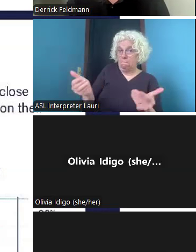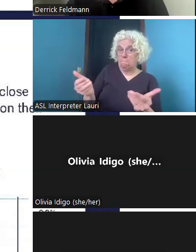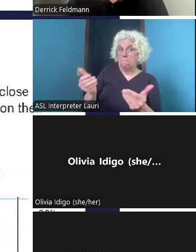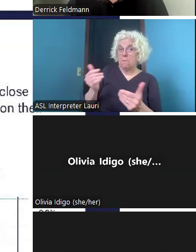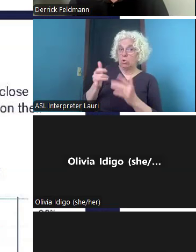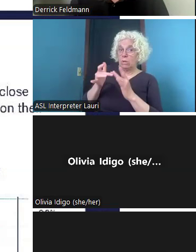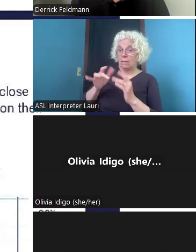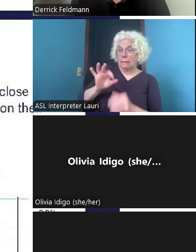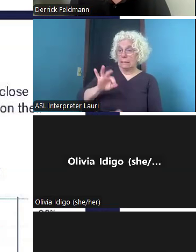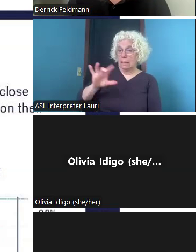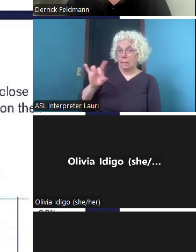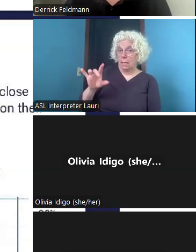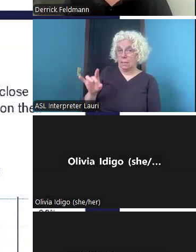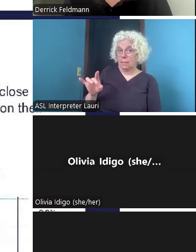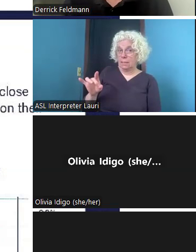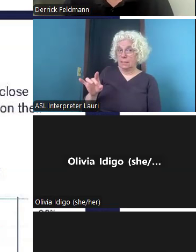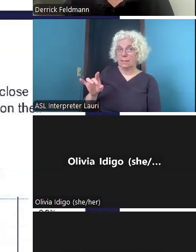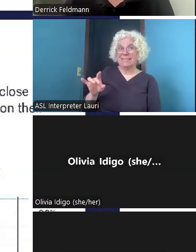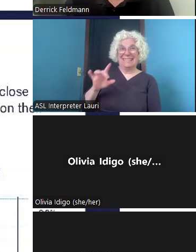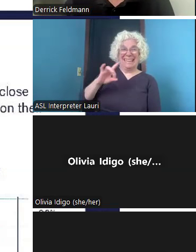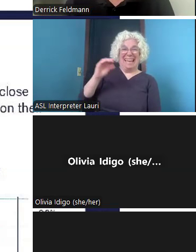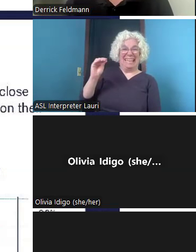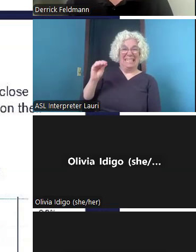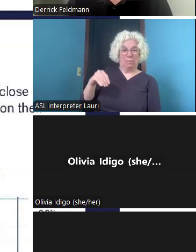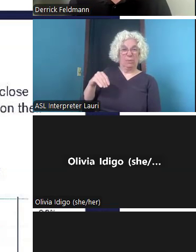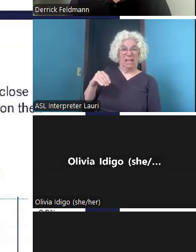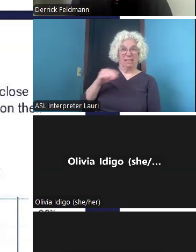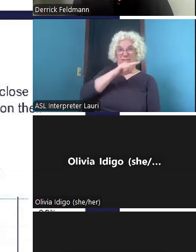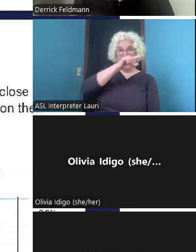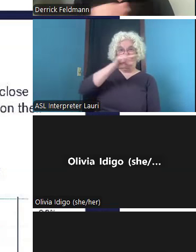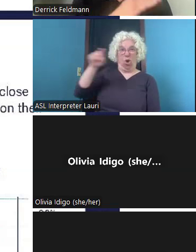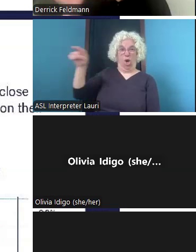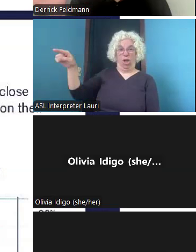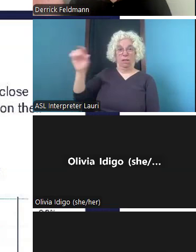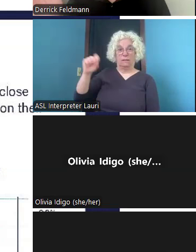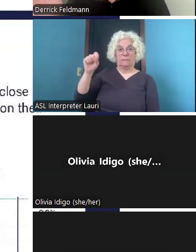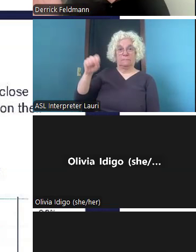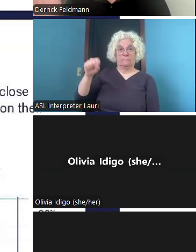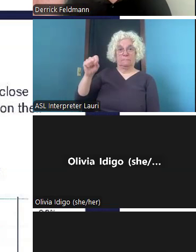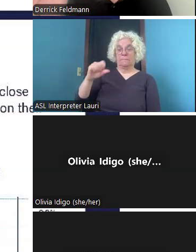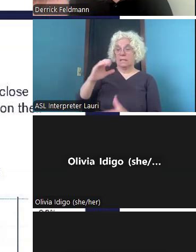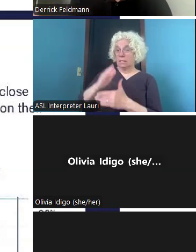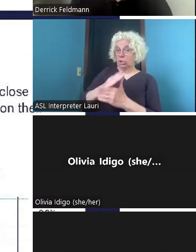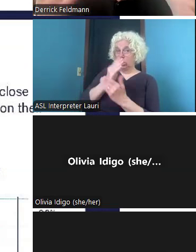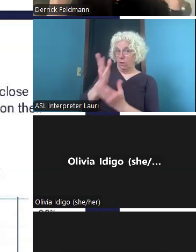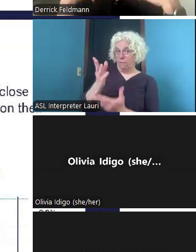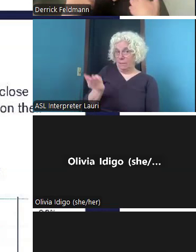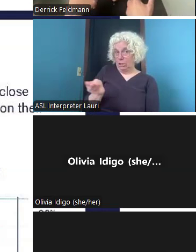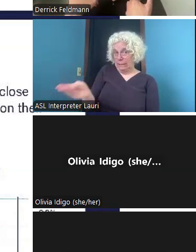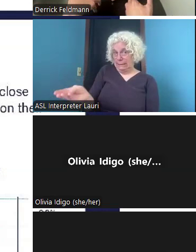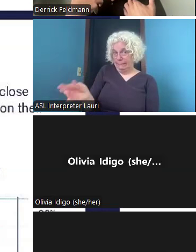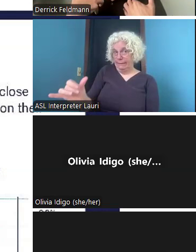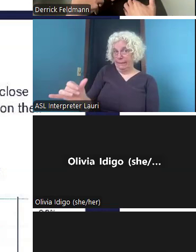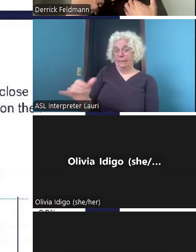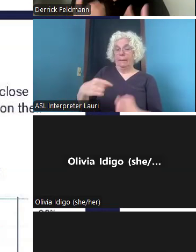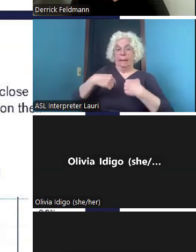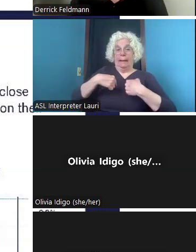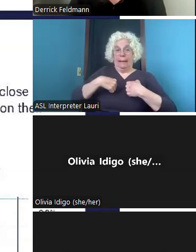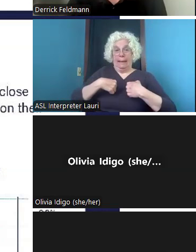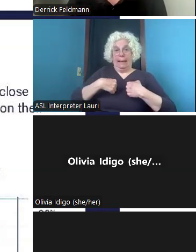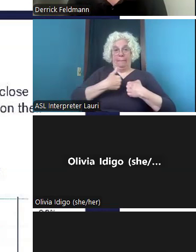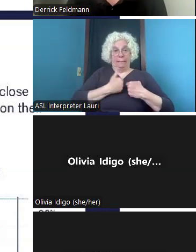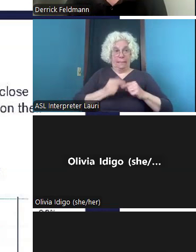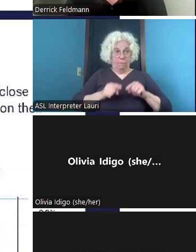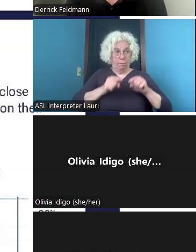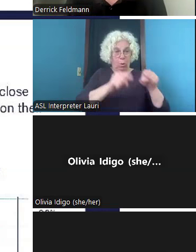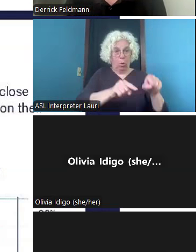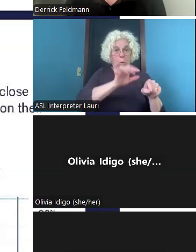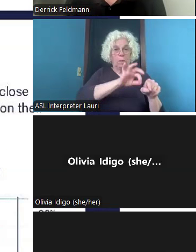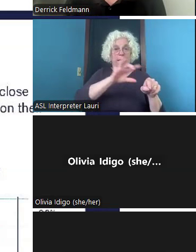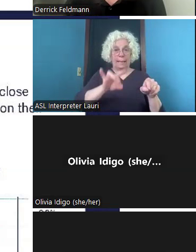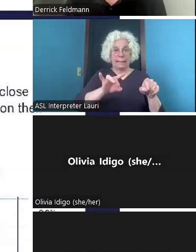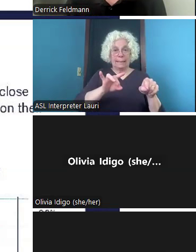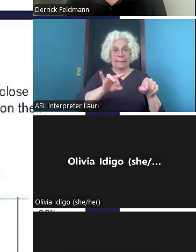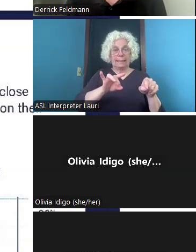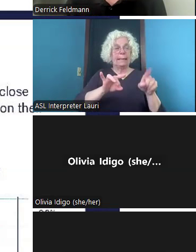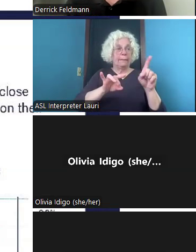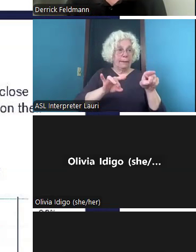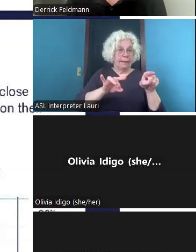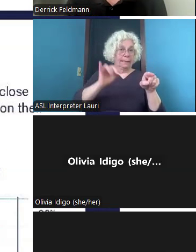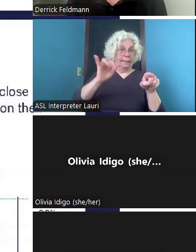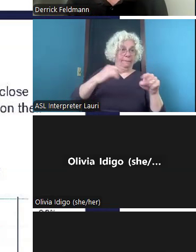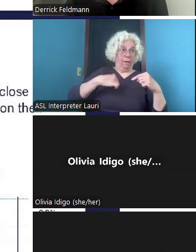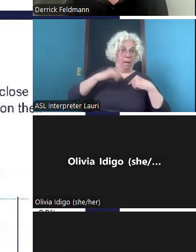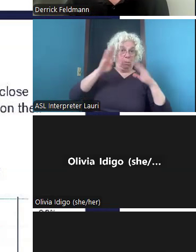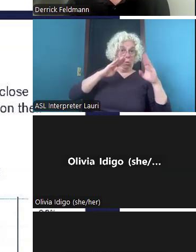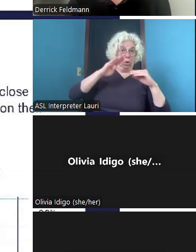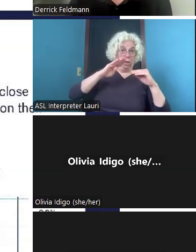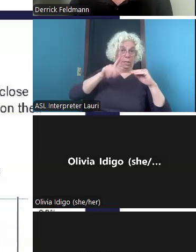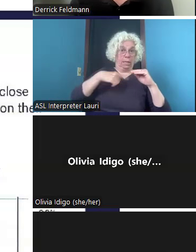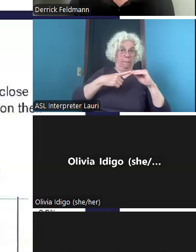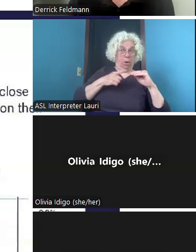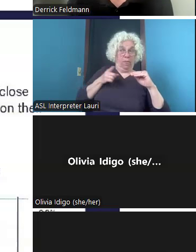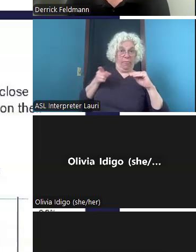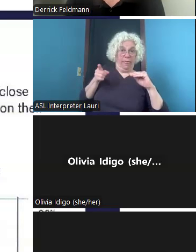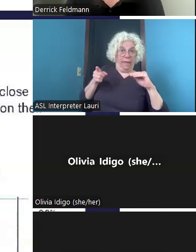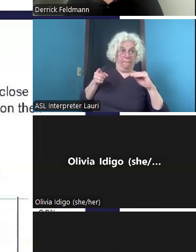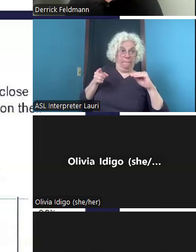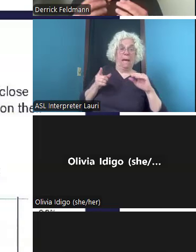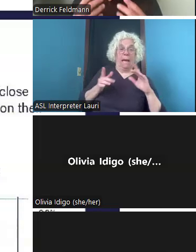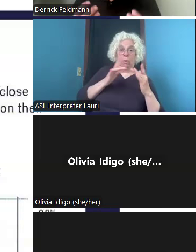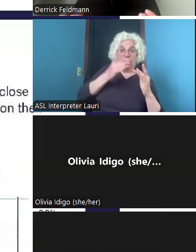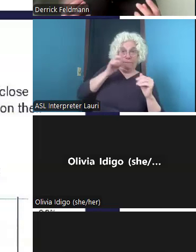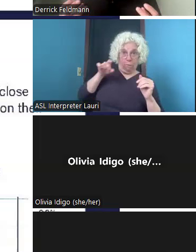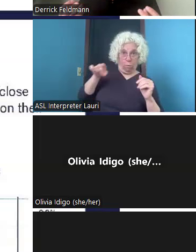Which is really great in the 80th percentiles across the board. They would share information, they themselves would visit 988 and then contact them if they were worried about their loved one on their behalf.